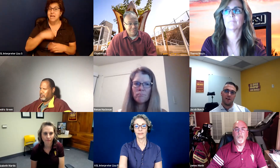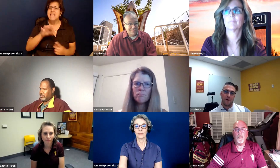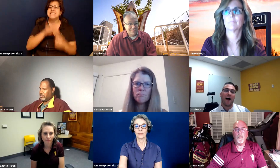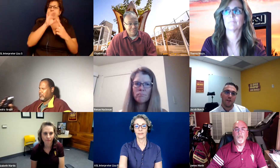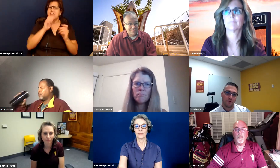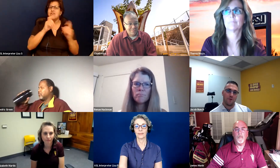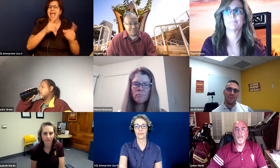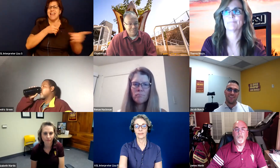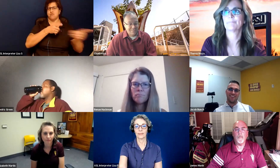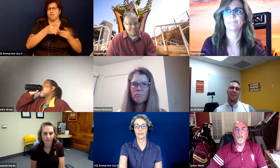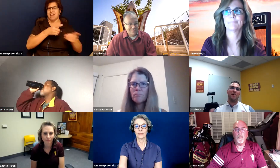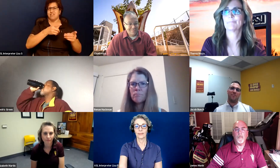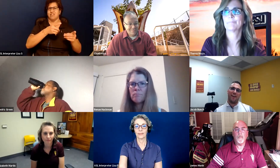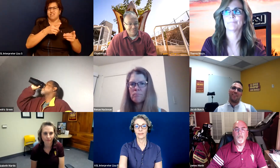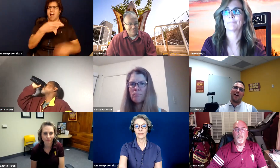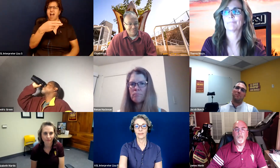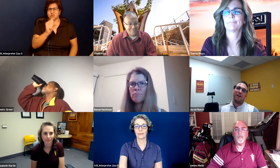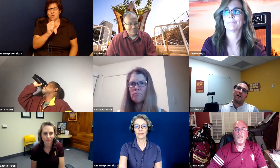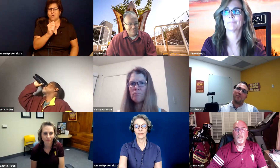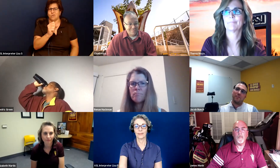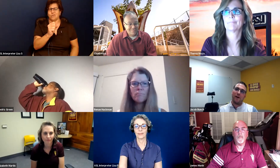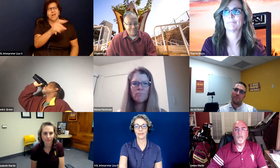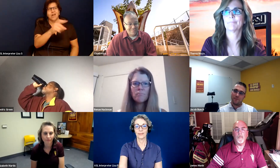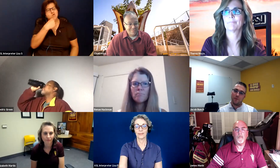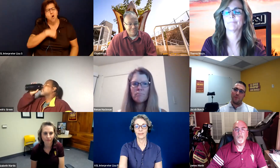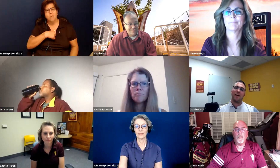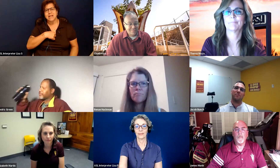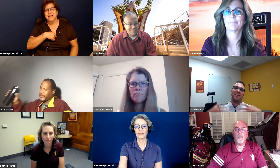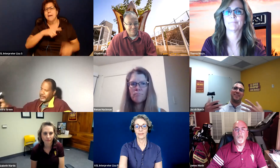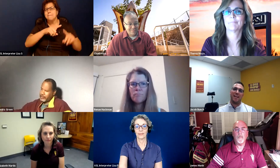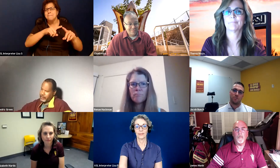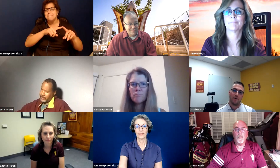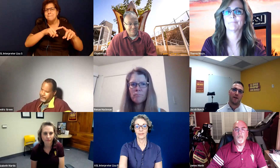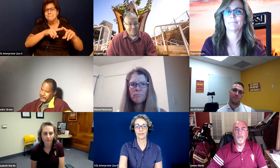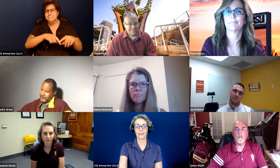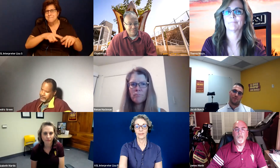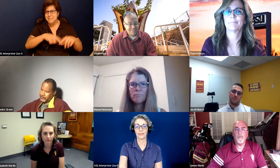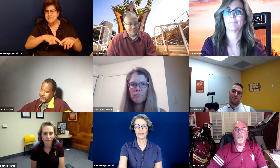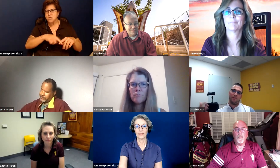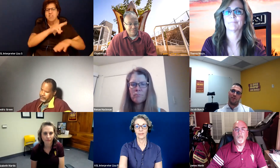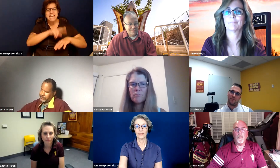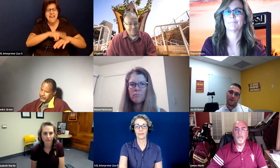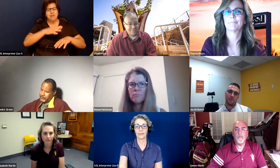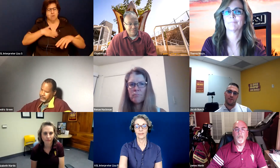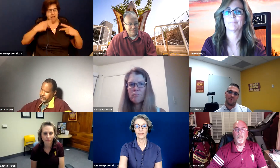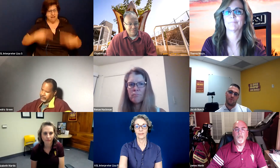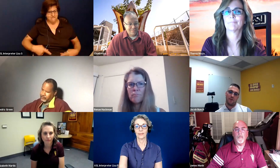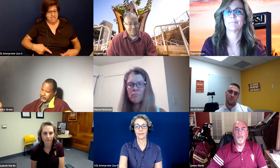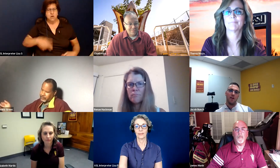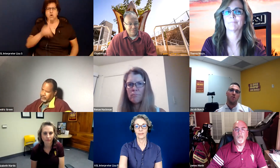of my high school saying that because of the nature of my physical disabilities and my learning disabilities,